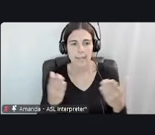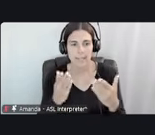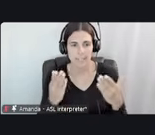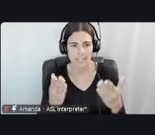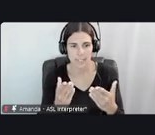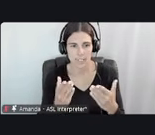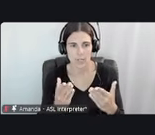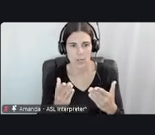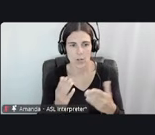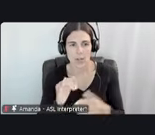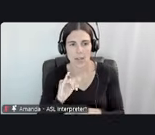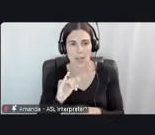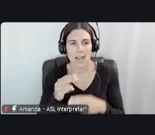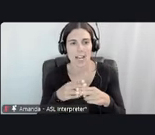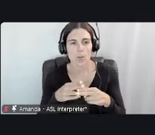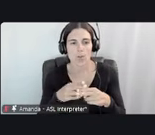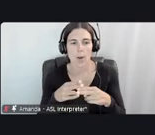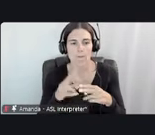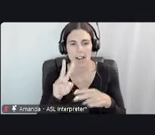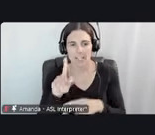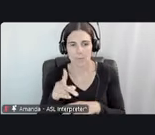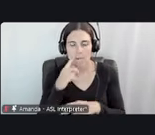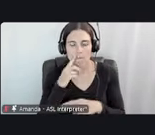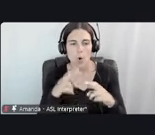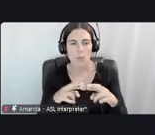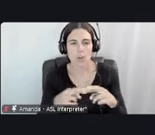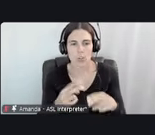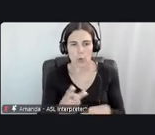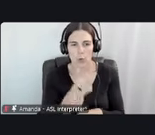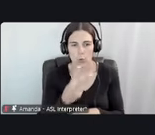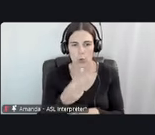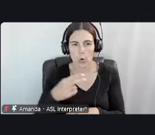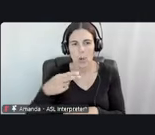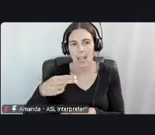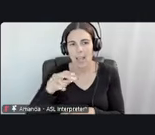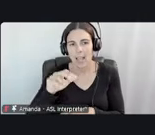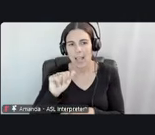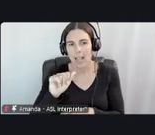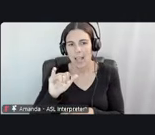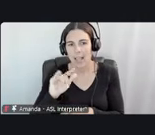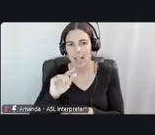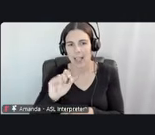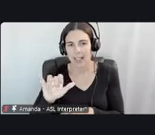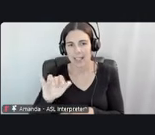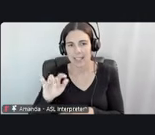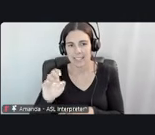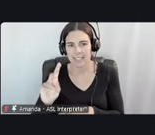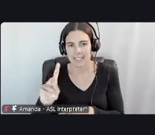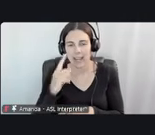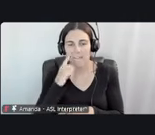two, uh, and Haley Sink, who's our interim vice president for region five, and then Kay Freeman,